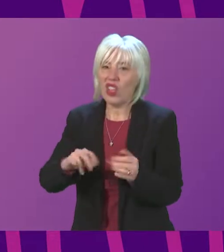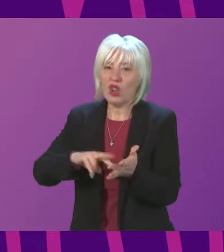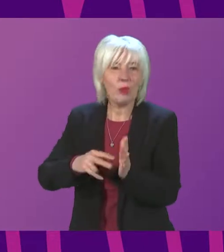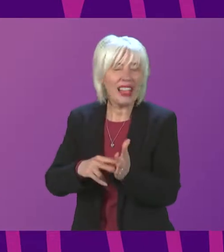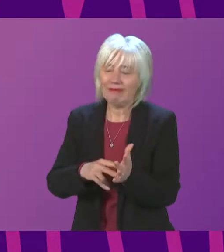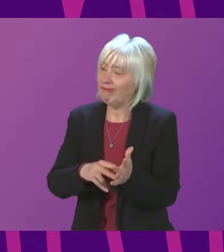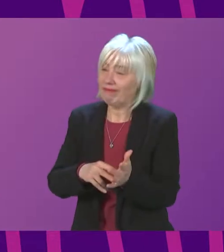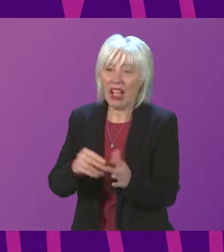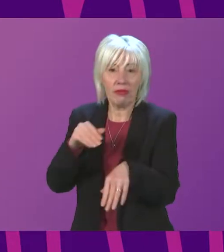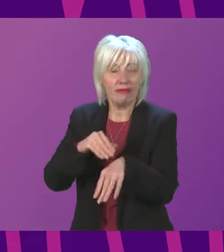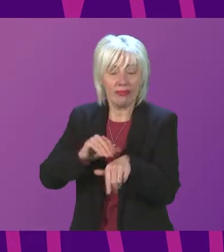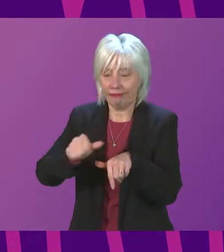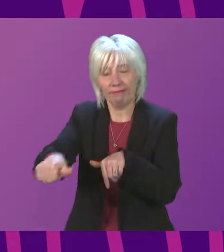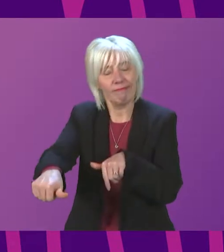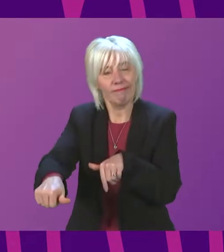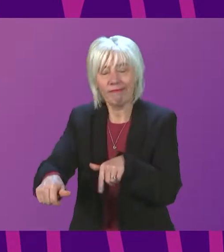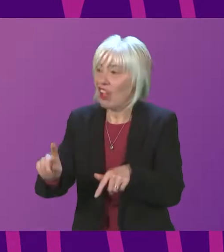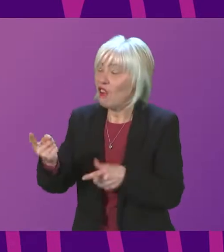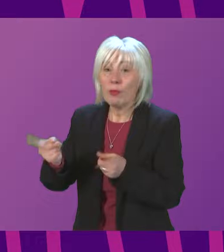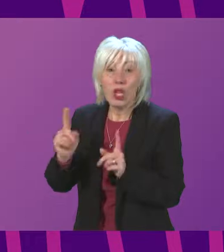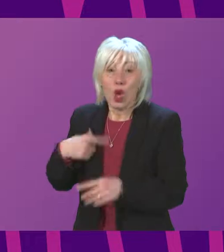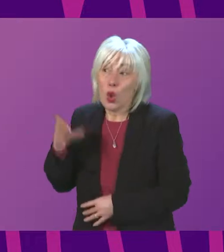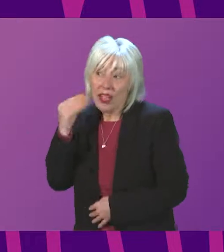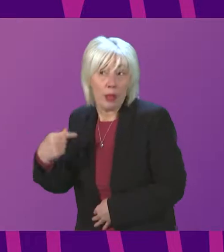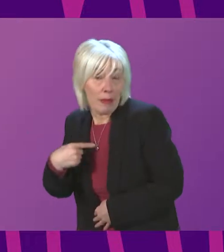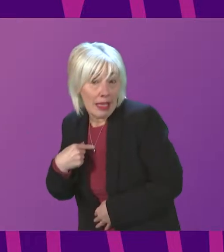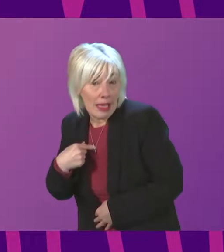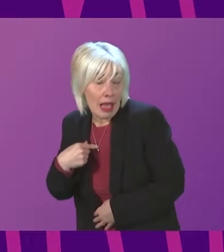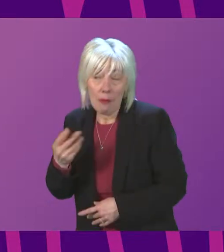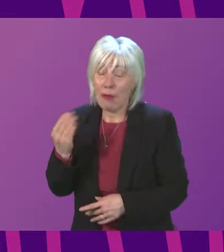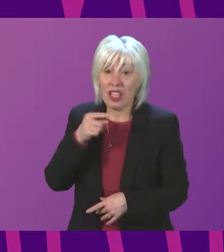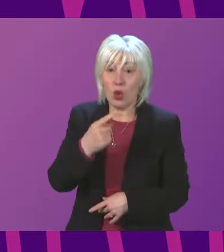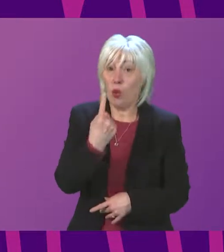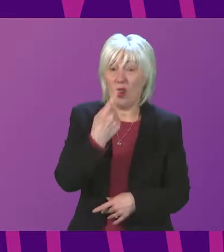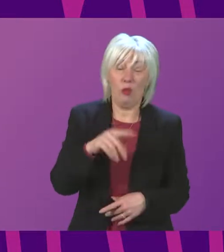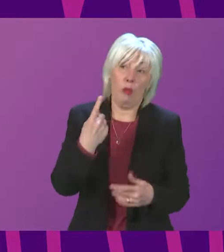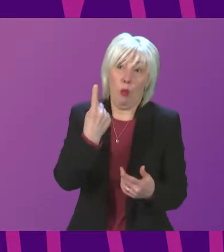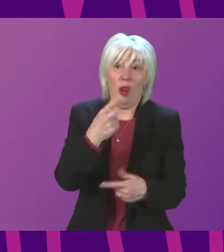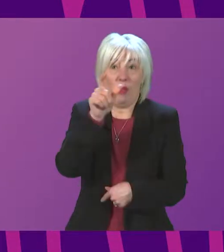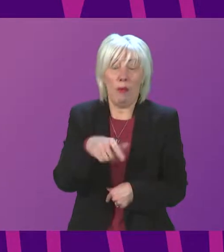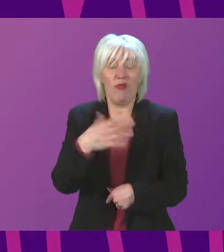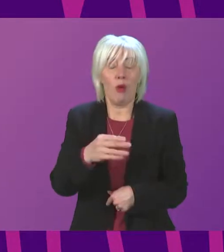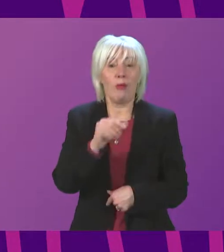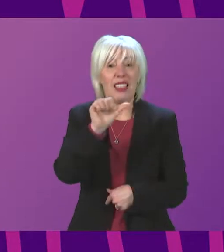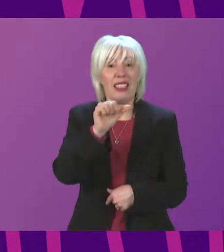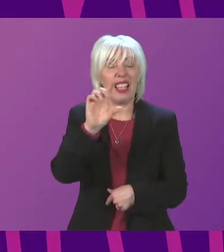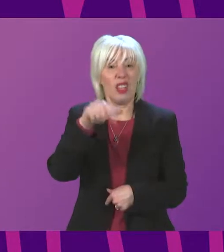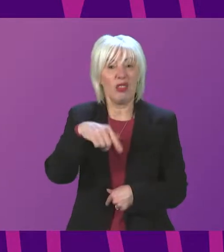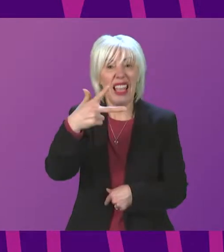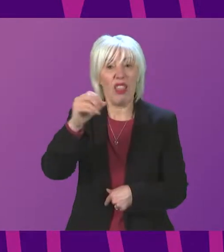If the First Minister does not want to listen to me, perhaps she will listen to one of those 680,000 patients, Ricky, who is a former miner.